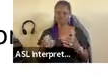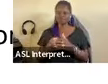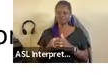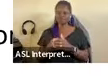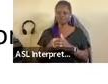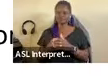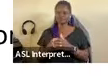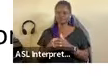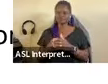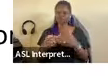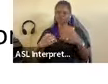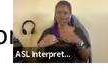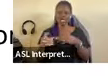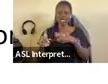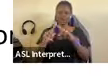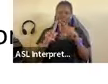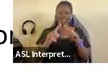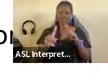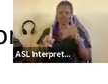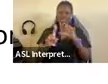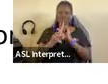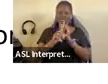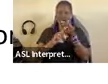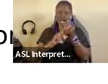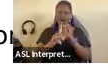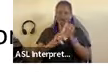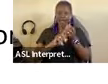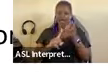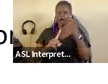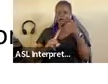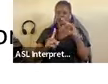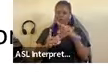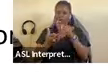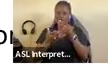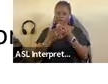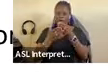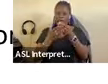scenarios for expanded funding and know exactly how we're going to grow and which